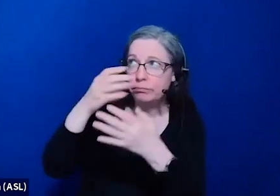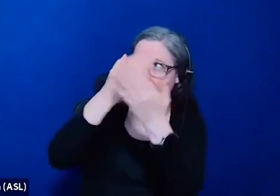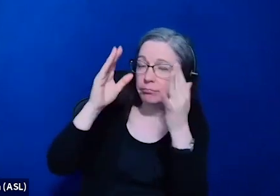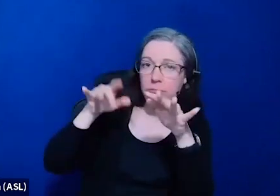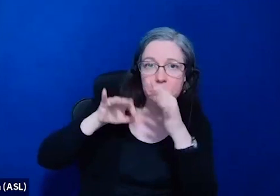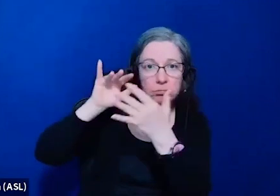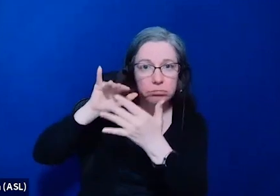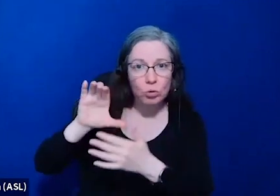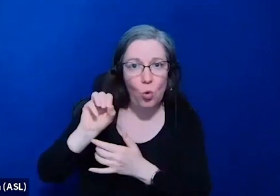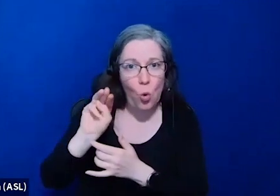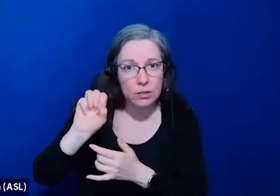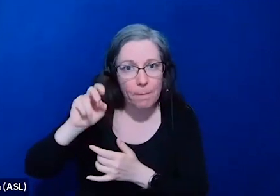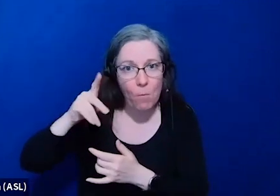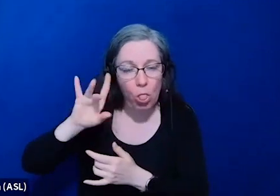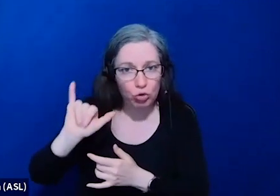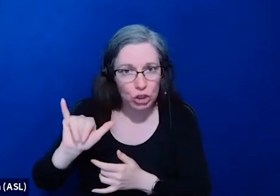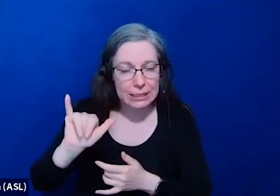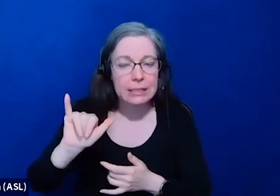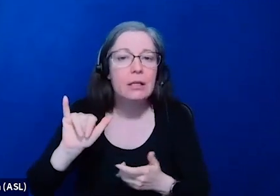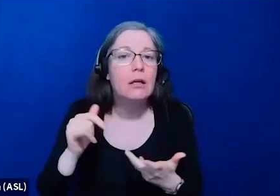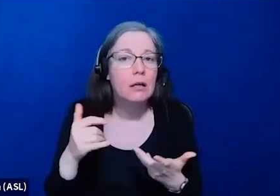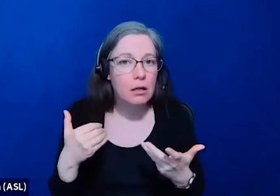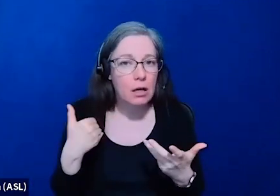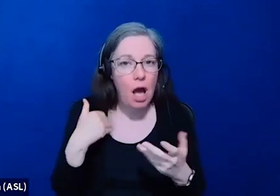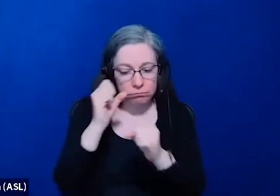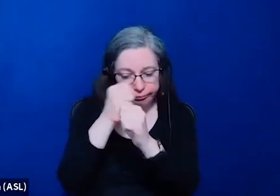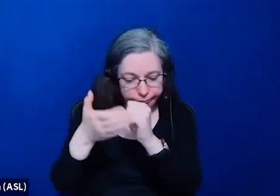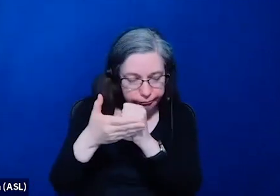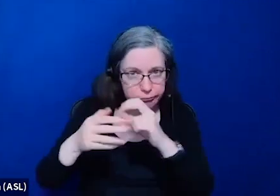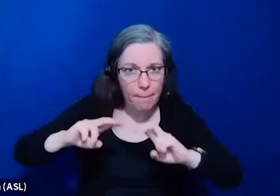the intersection of macroscopic and microscopic,